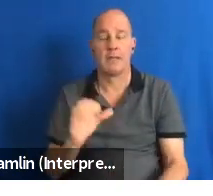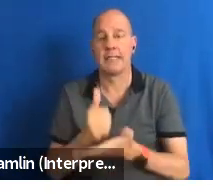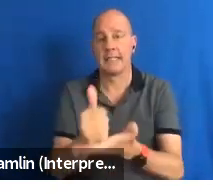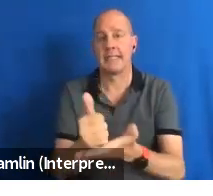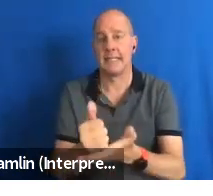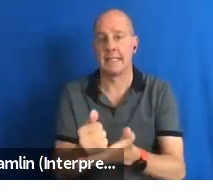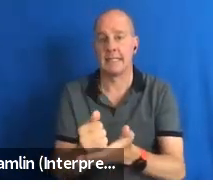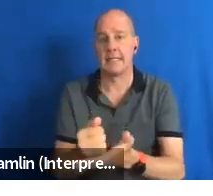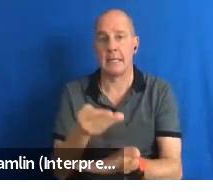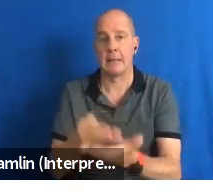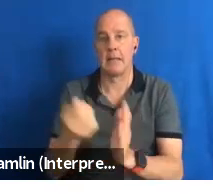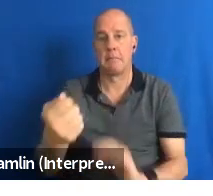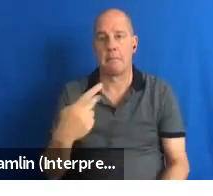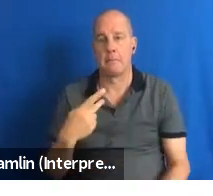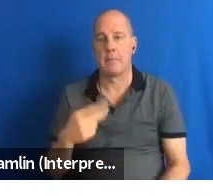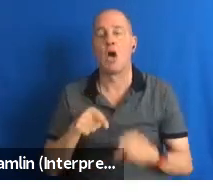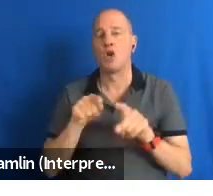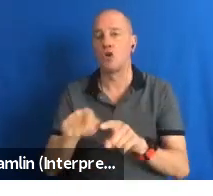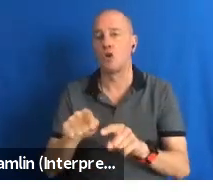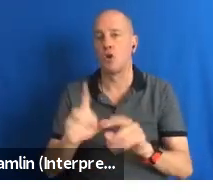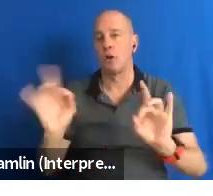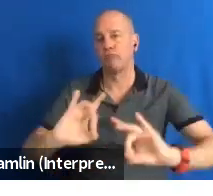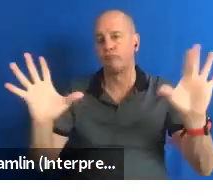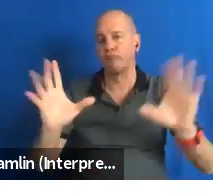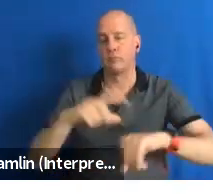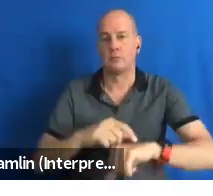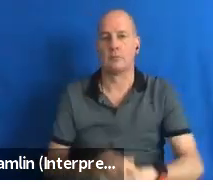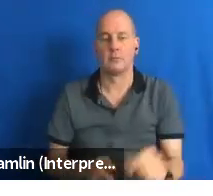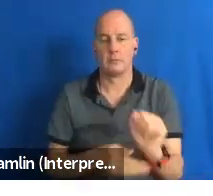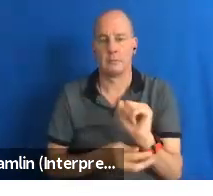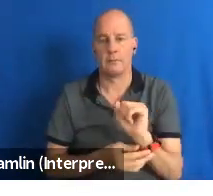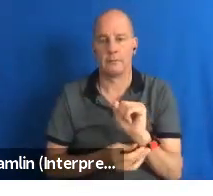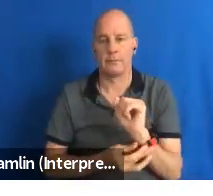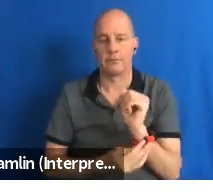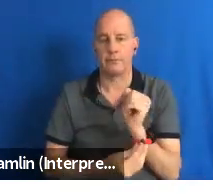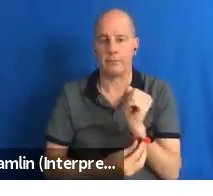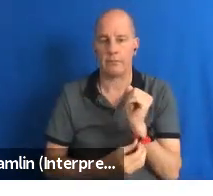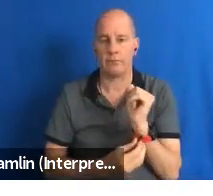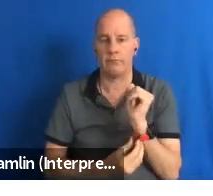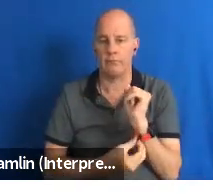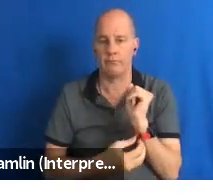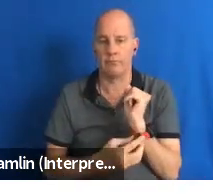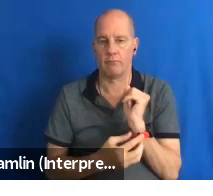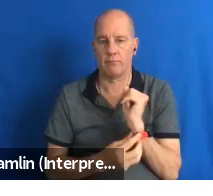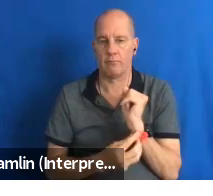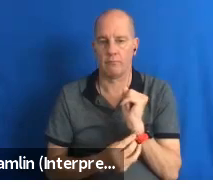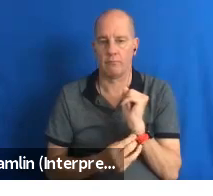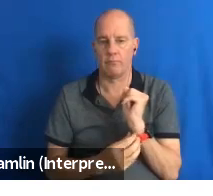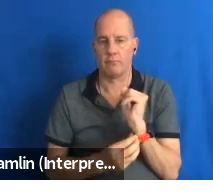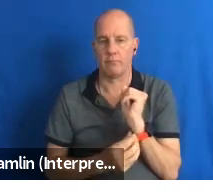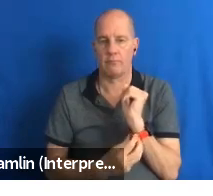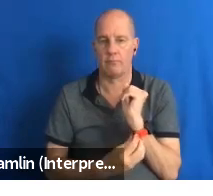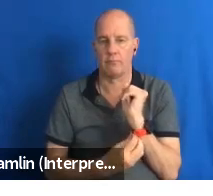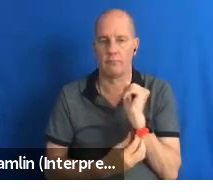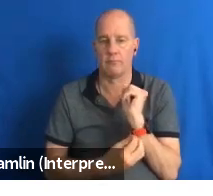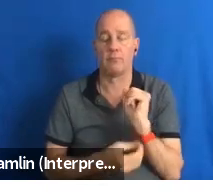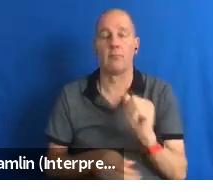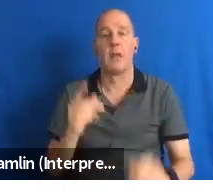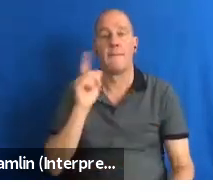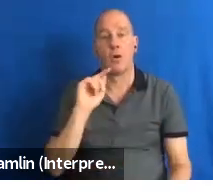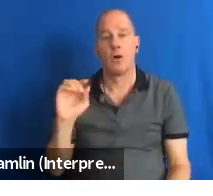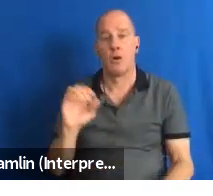during disasters. And specifically in COVID, the COVID disaster really focused on those emergency